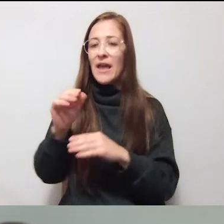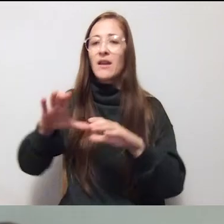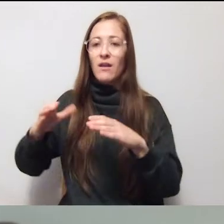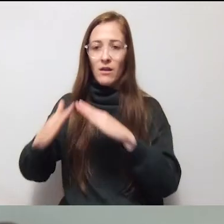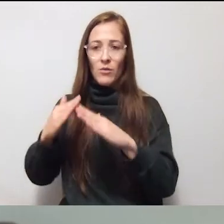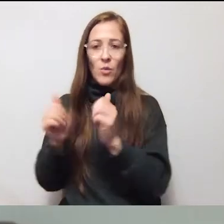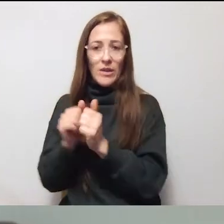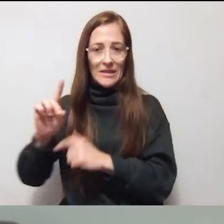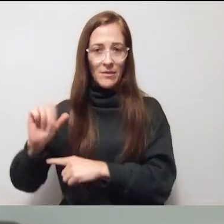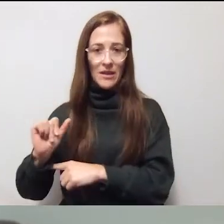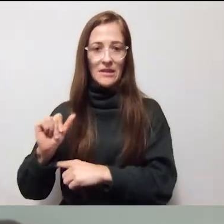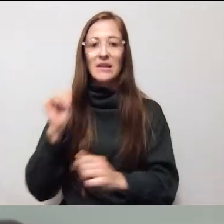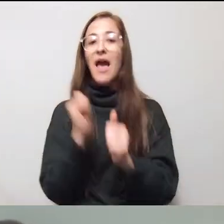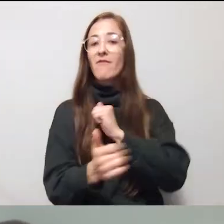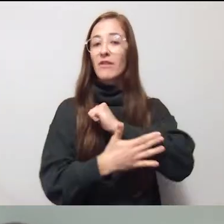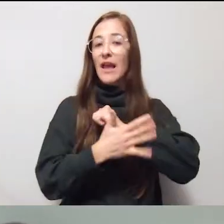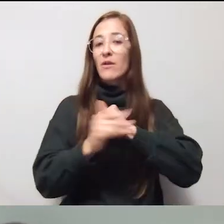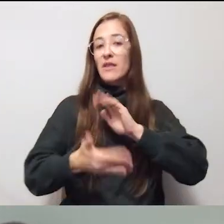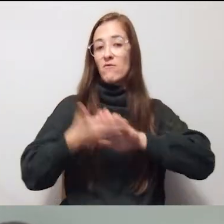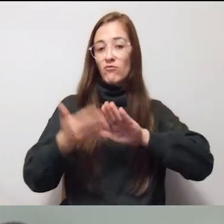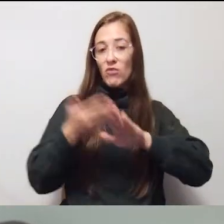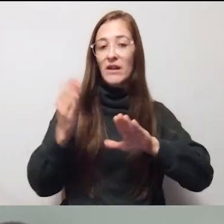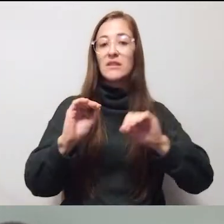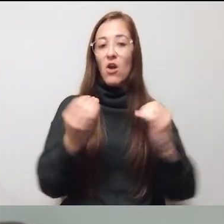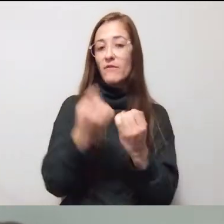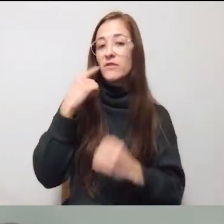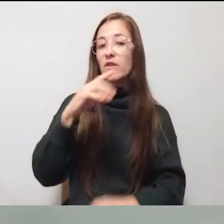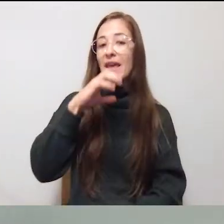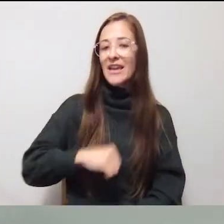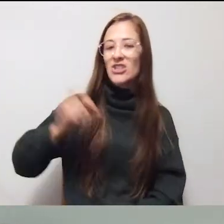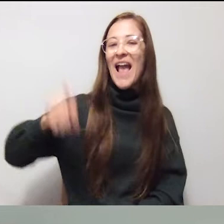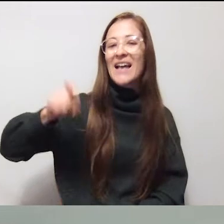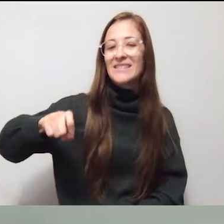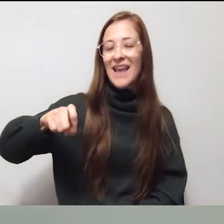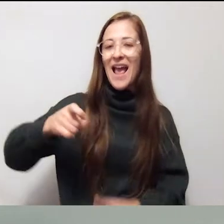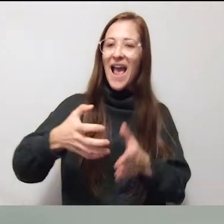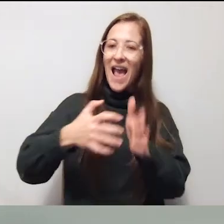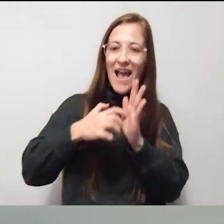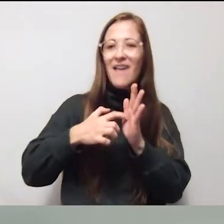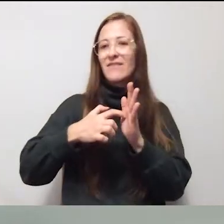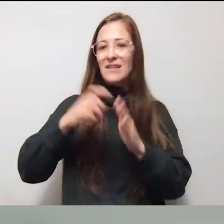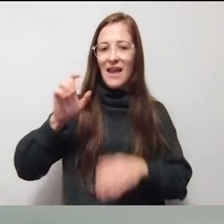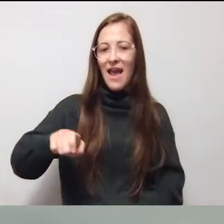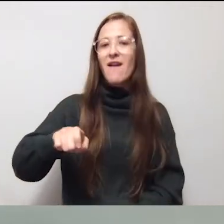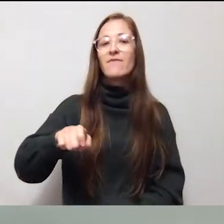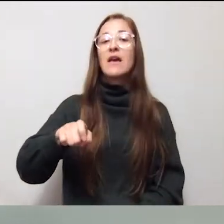Every county that runs an office for the aging is mandated to have an emergency preparedness plan for the individuals that they serve.